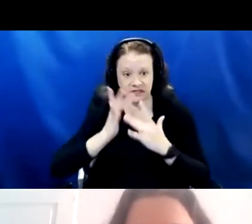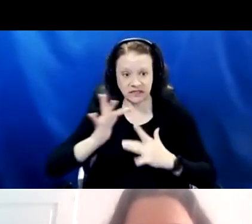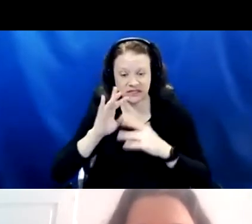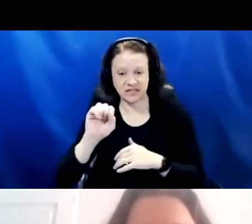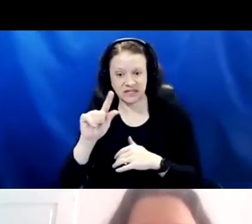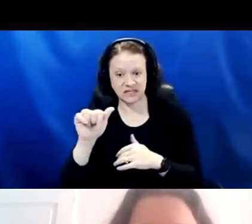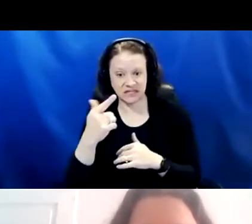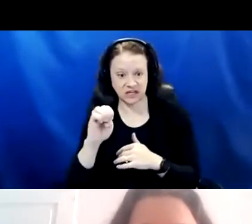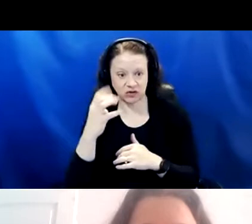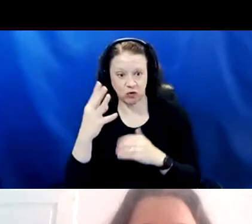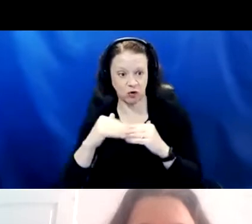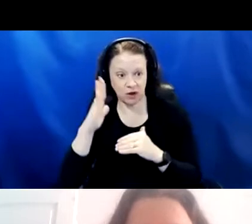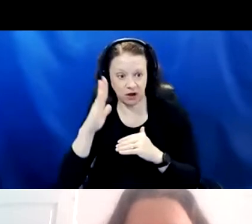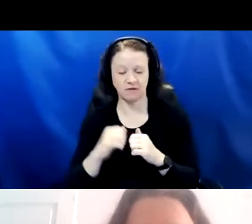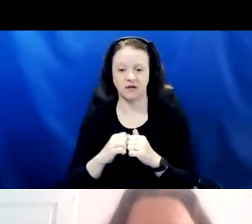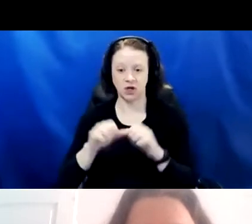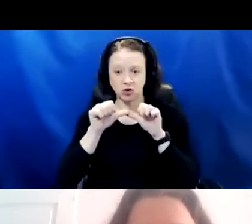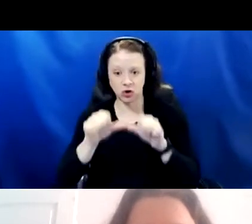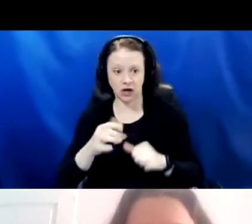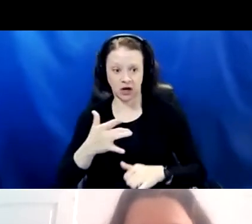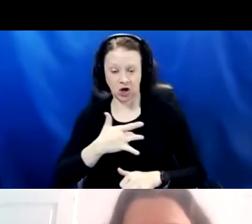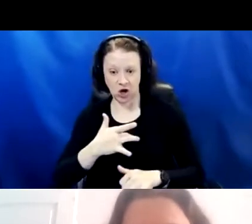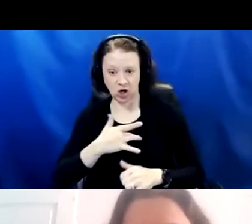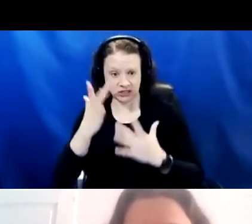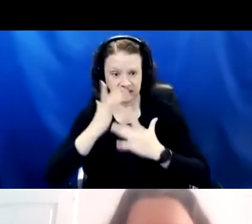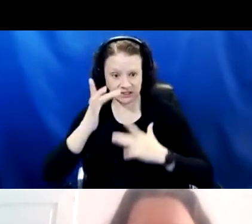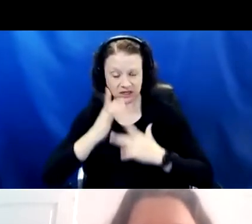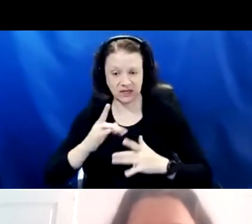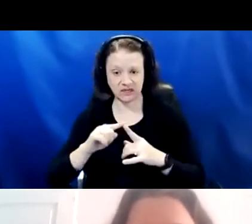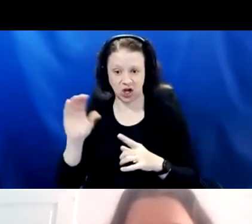Down syndrome, immunocompromised state, in parentheses,